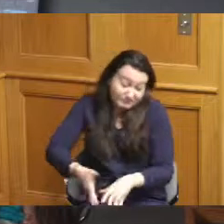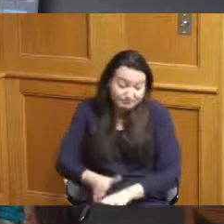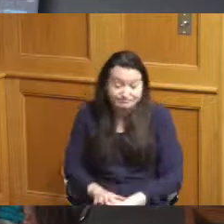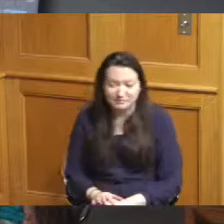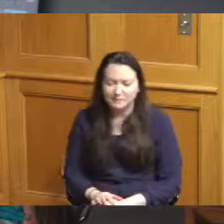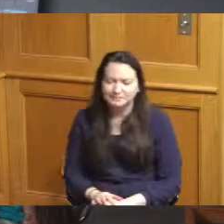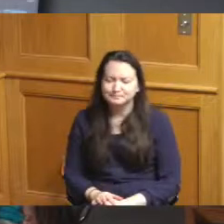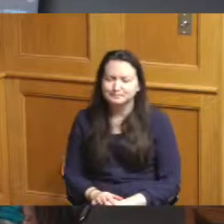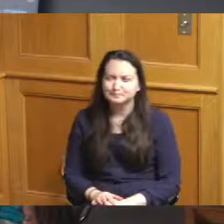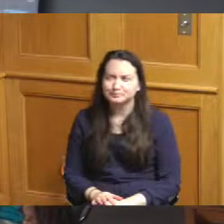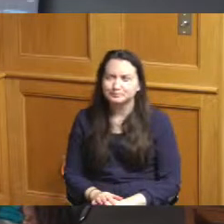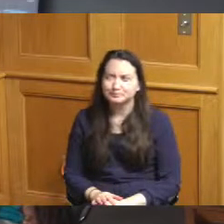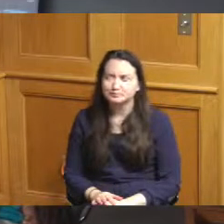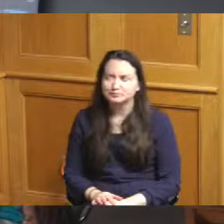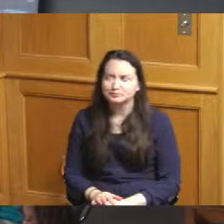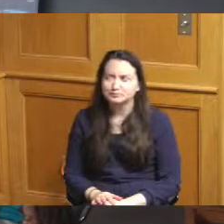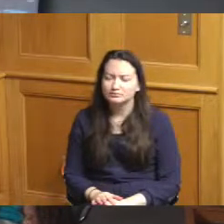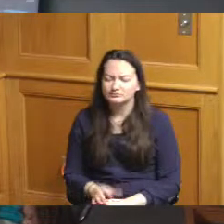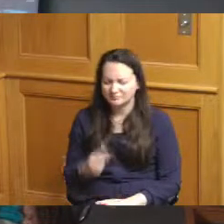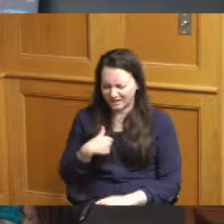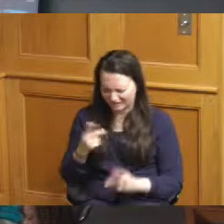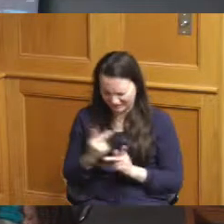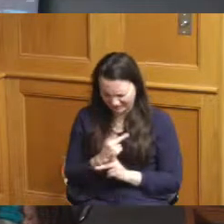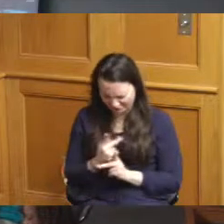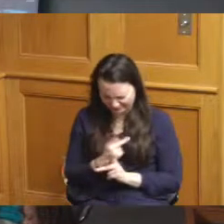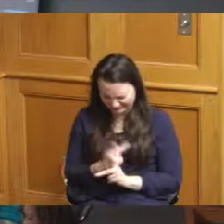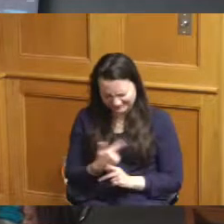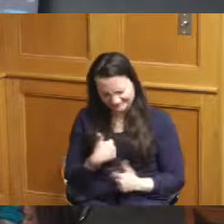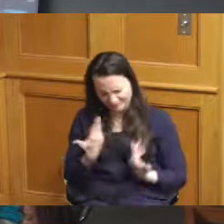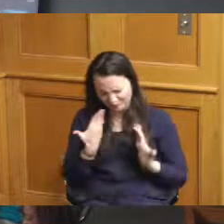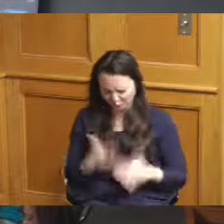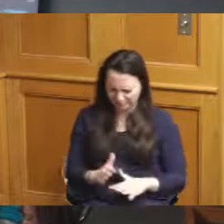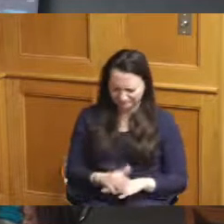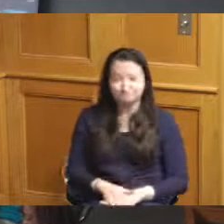I just need to sort through this I'm just not quite sure on this one thank you